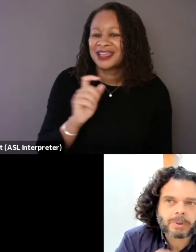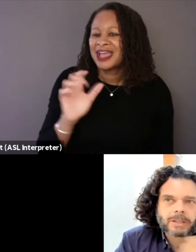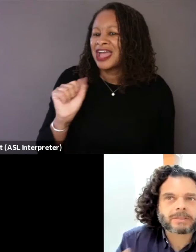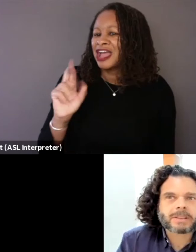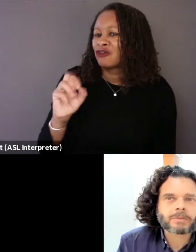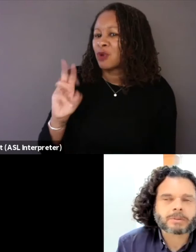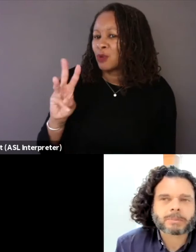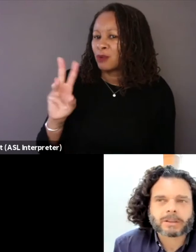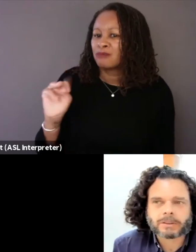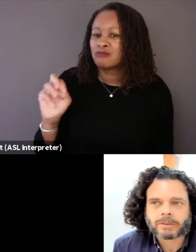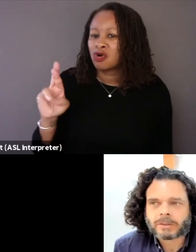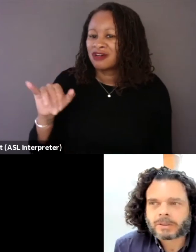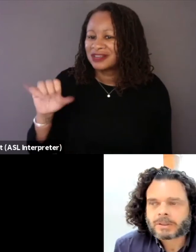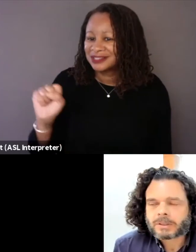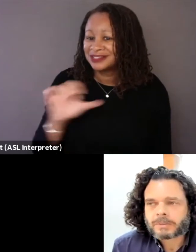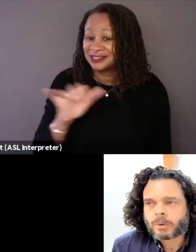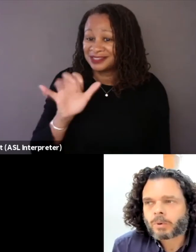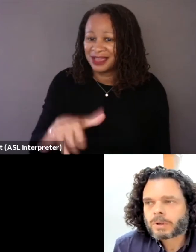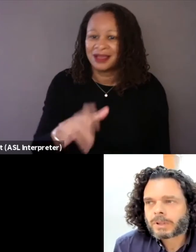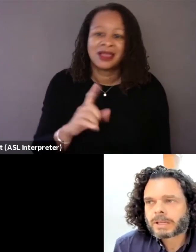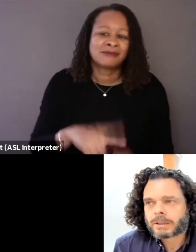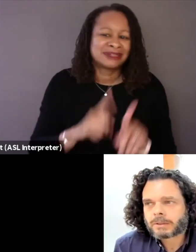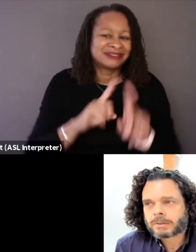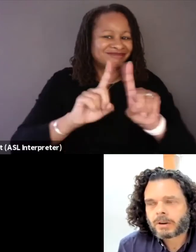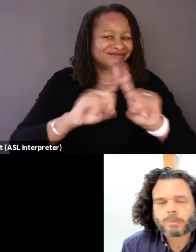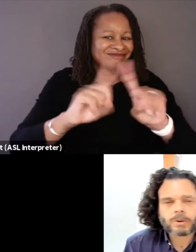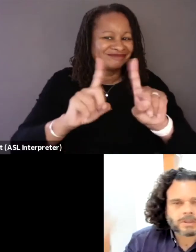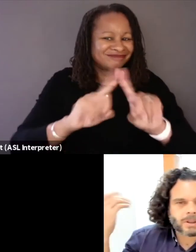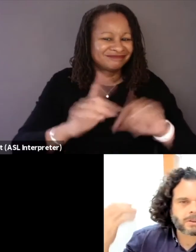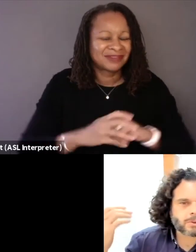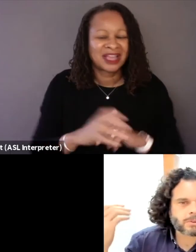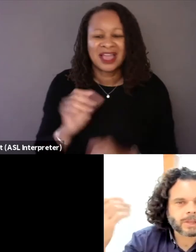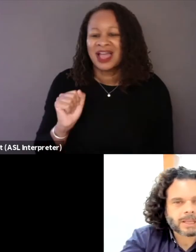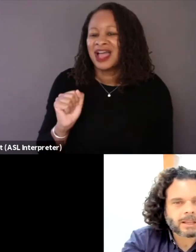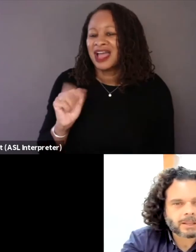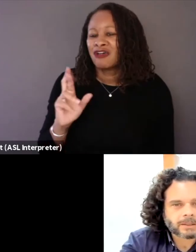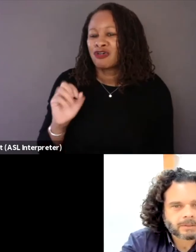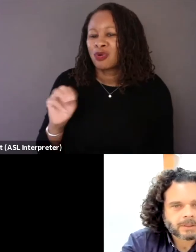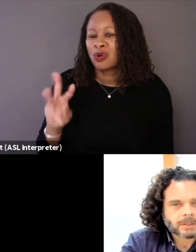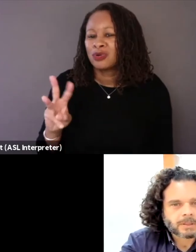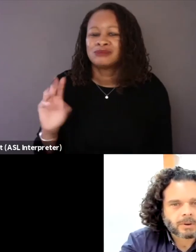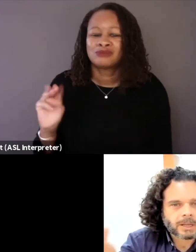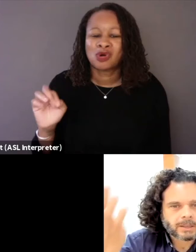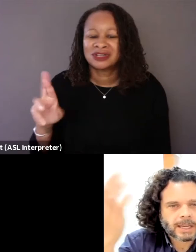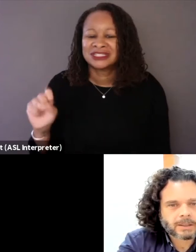But, but, but it's different because like, Errol Morris is another room like, yelling, right?